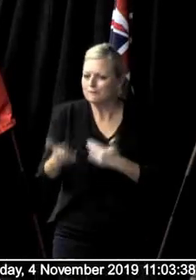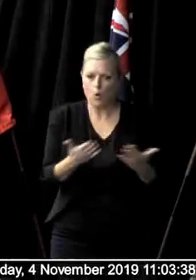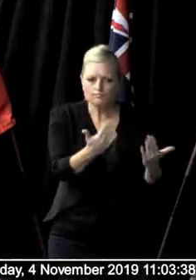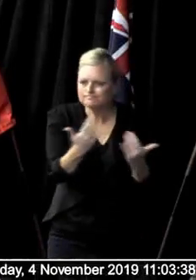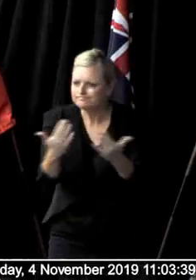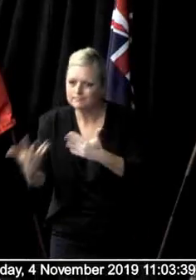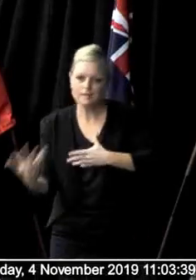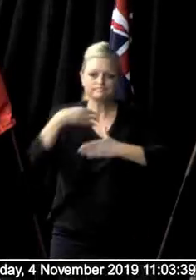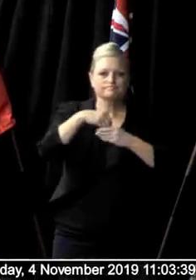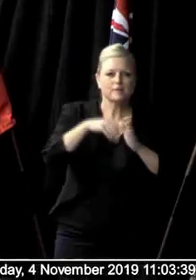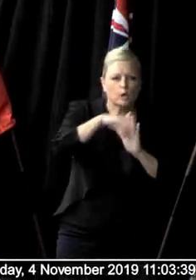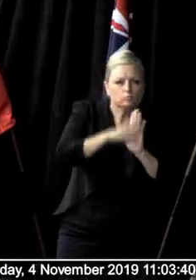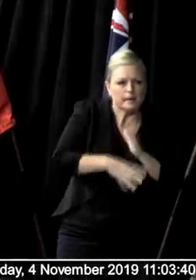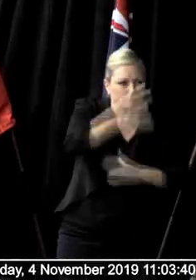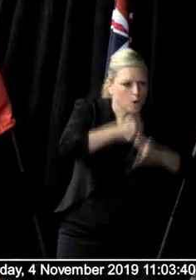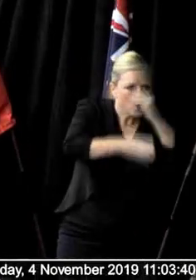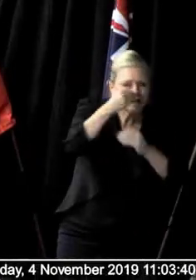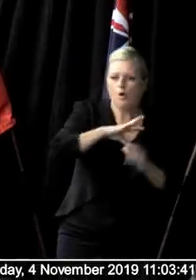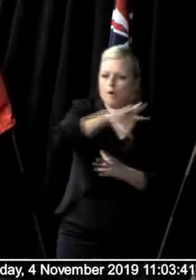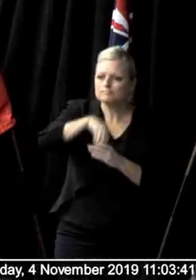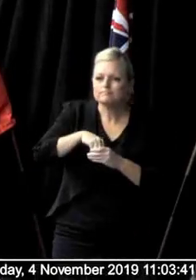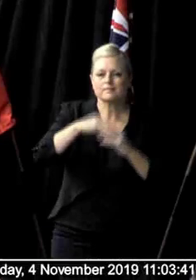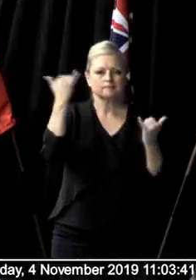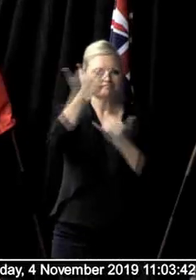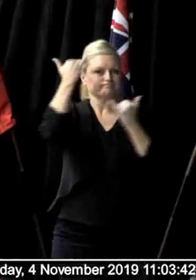school life, with almost half of the students being excluded